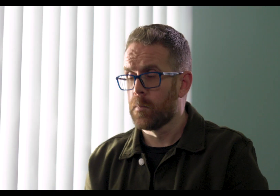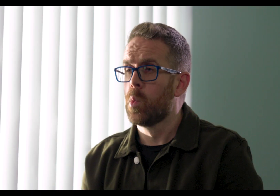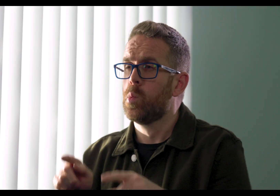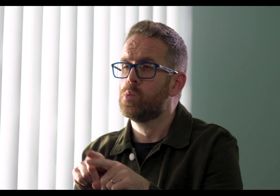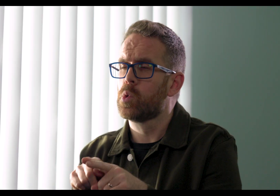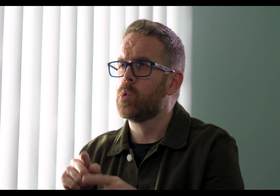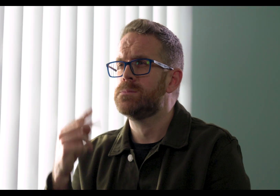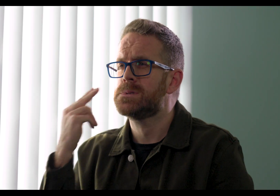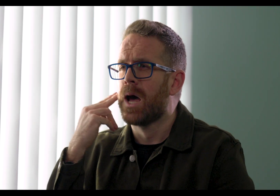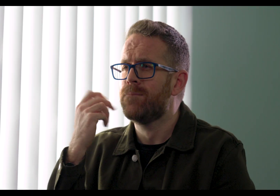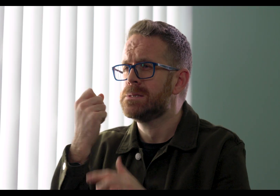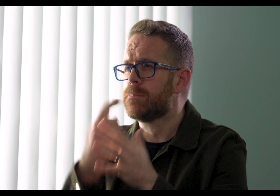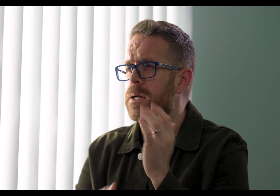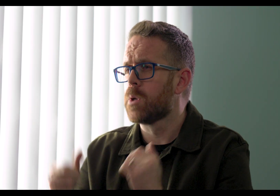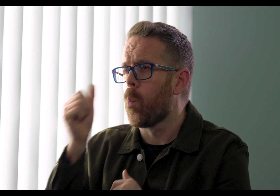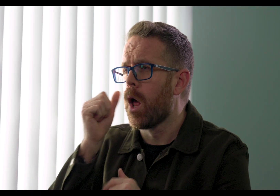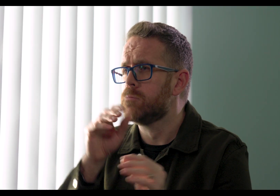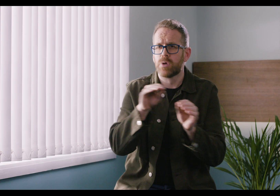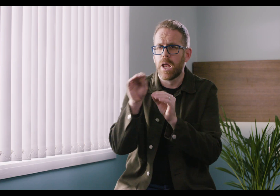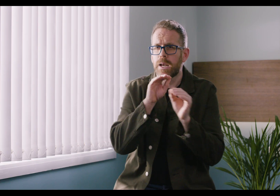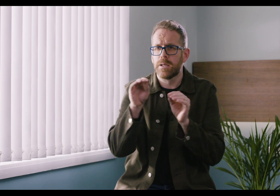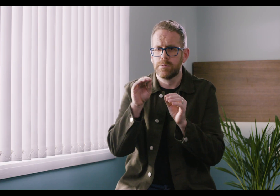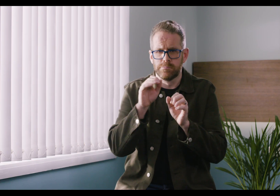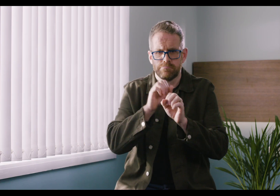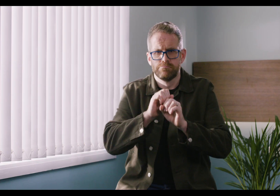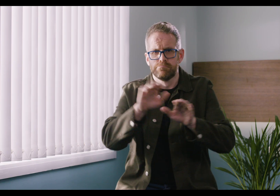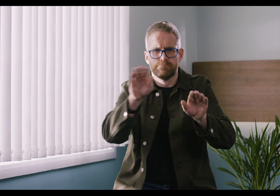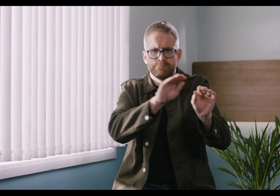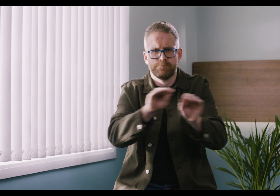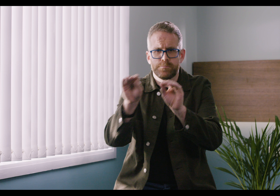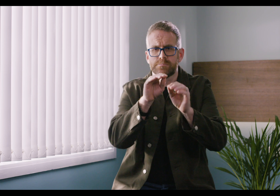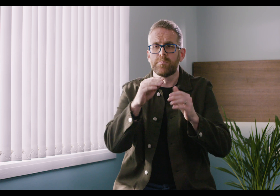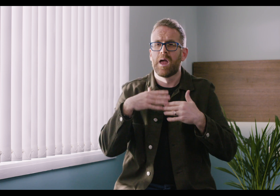Also, deaf and disability awareness training could be beneficial to help staff